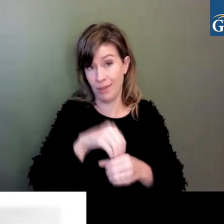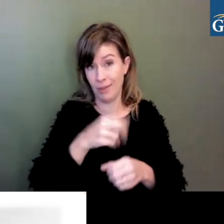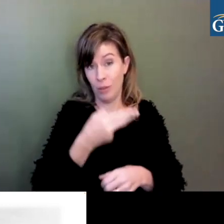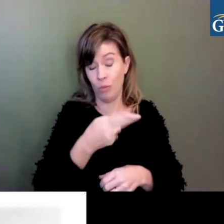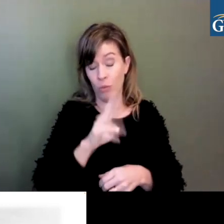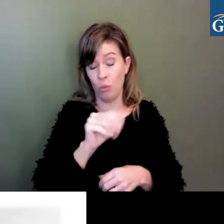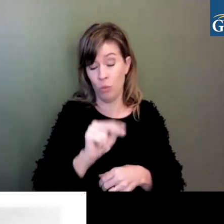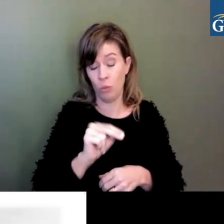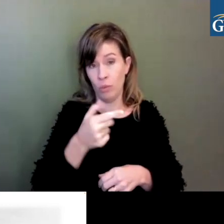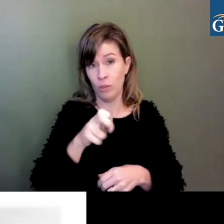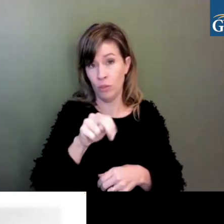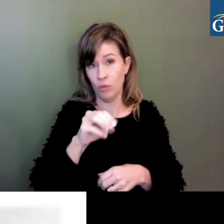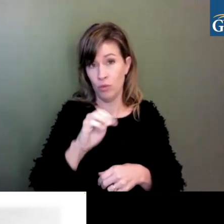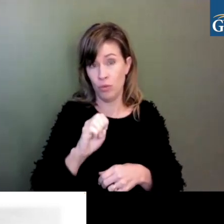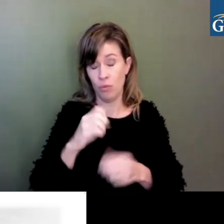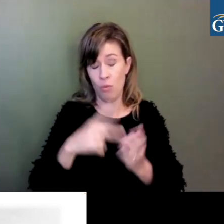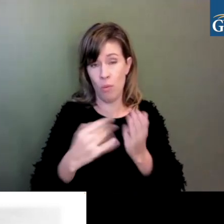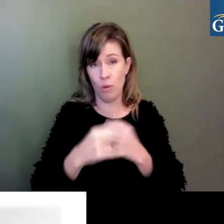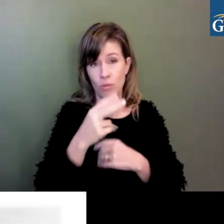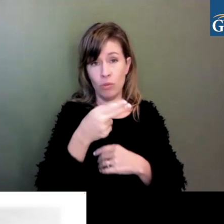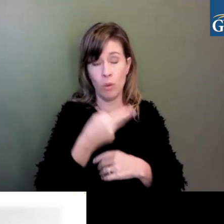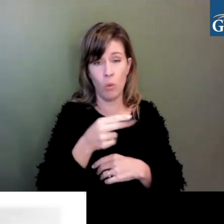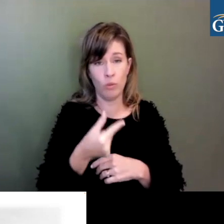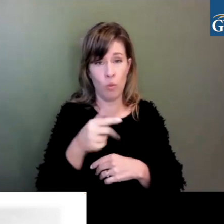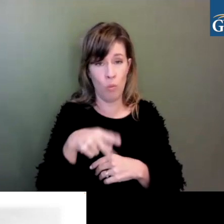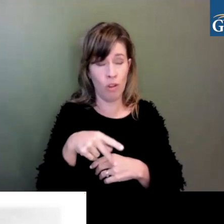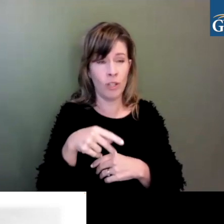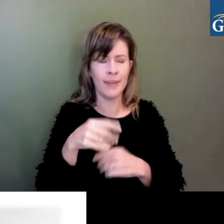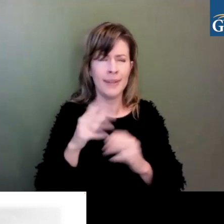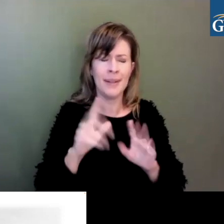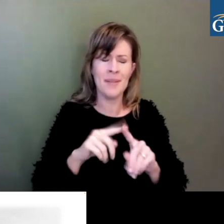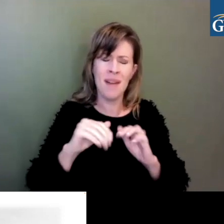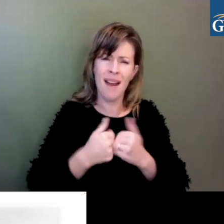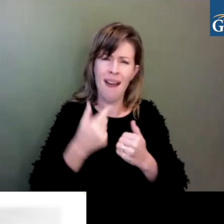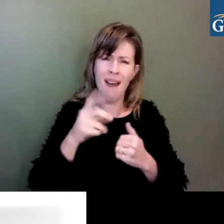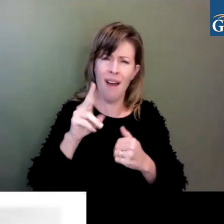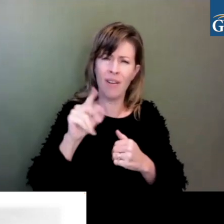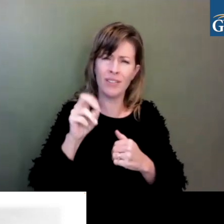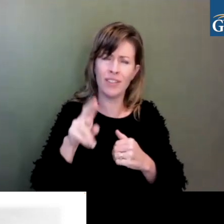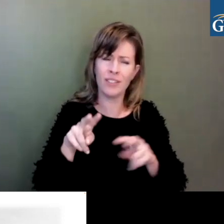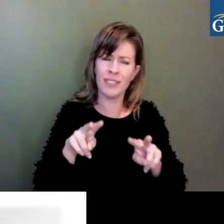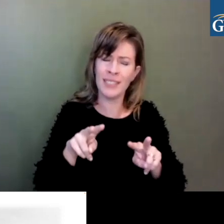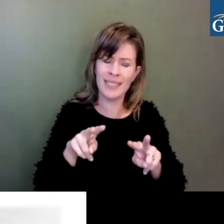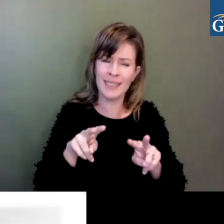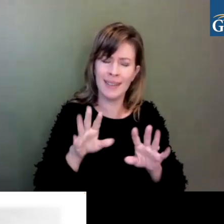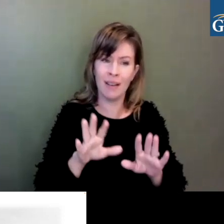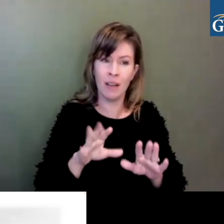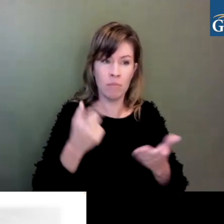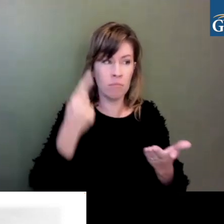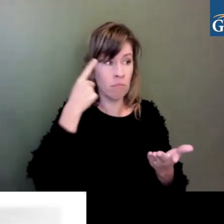genome project. The way in which Duster thought about this is instead of removing race, he like what we're